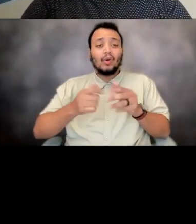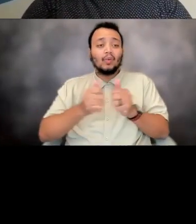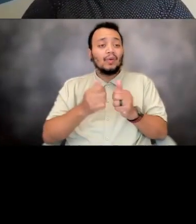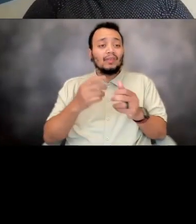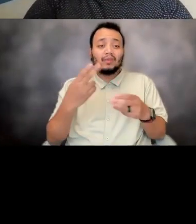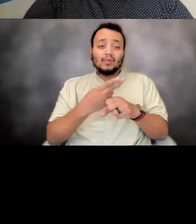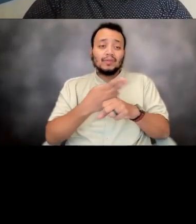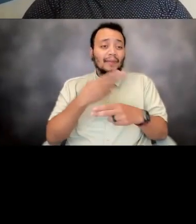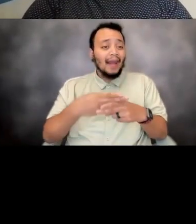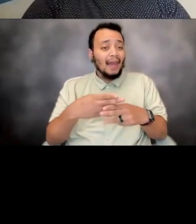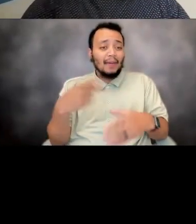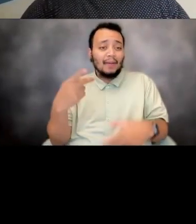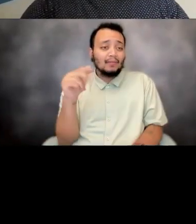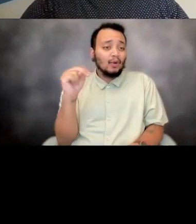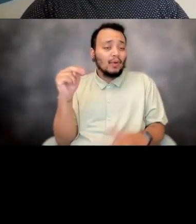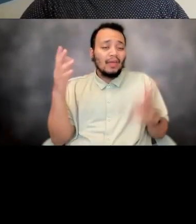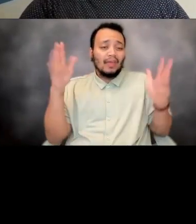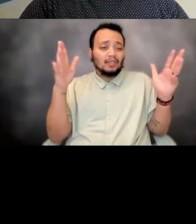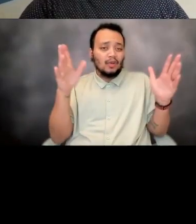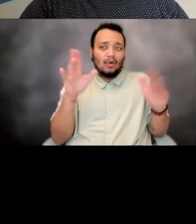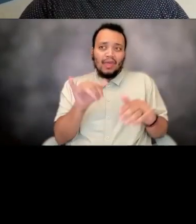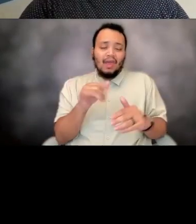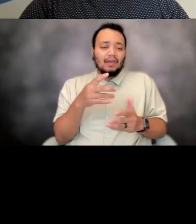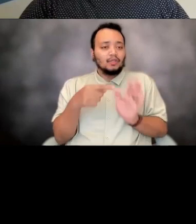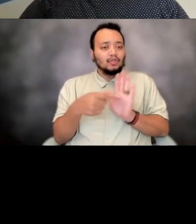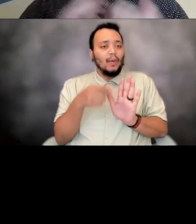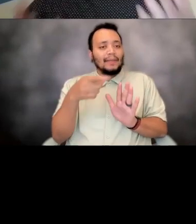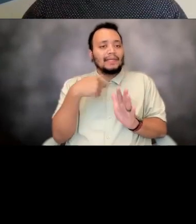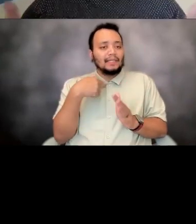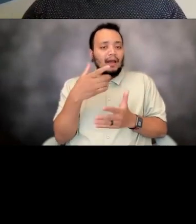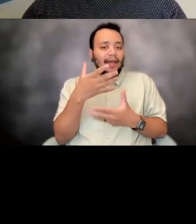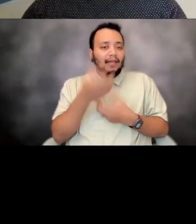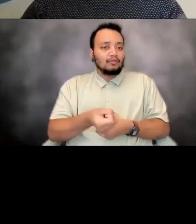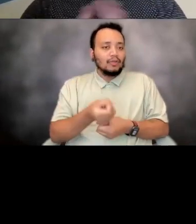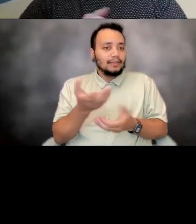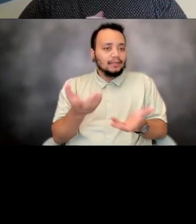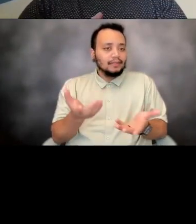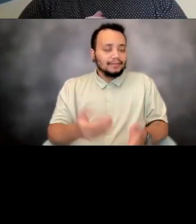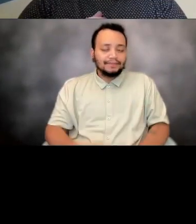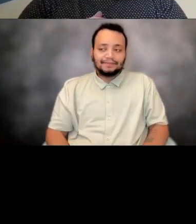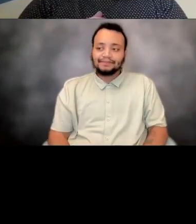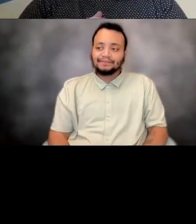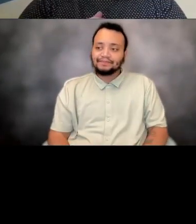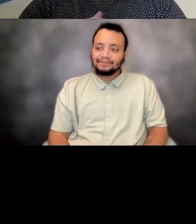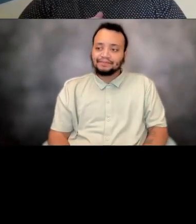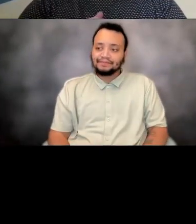of how much they can trust a place. Address the issue you're asked to address.